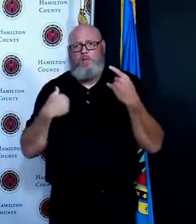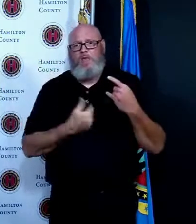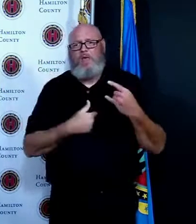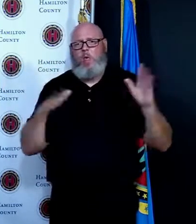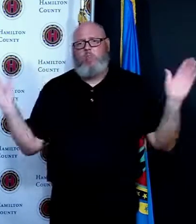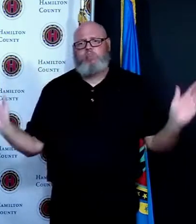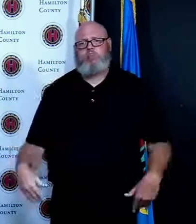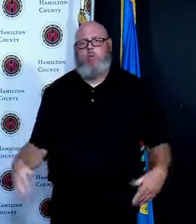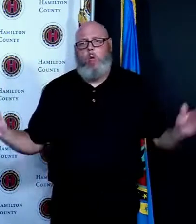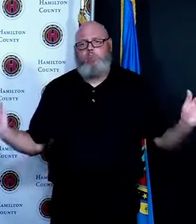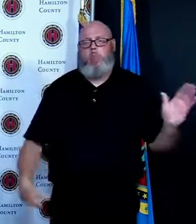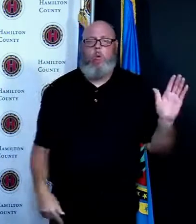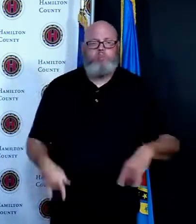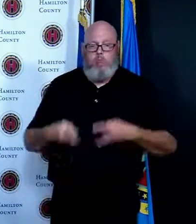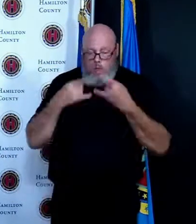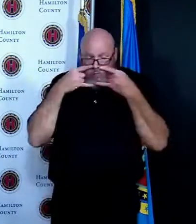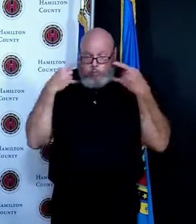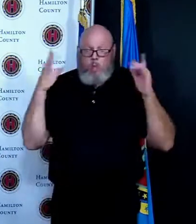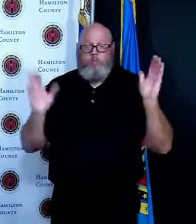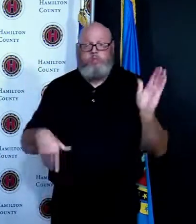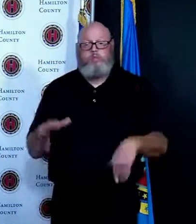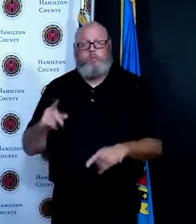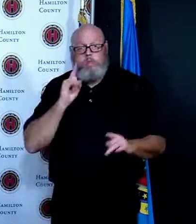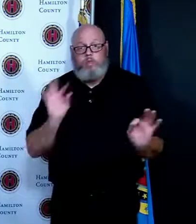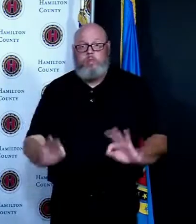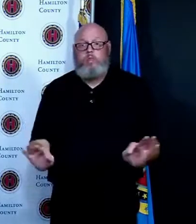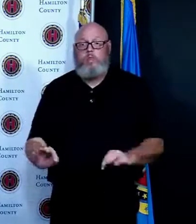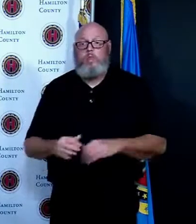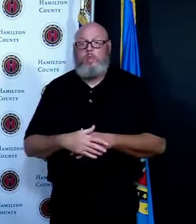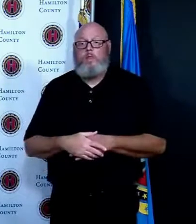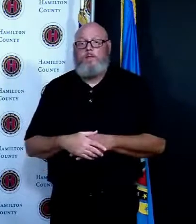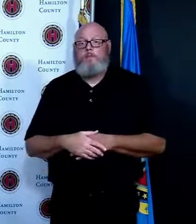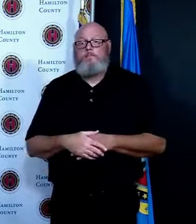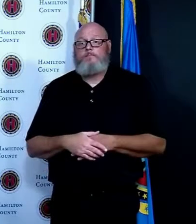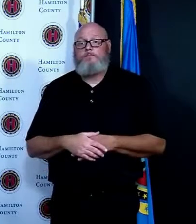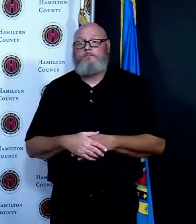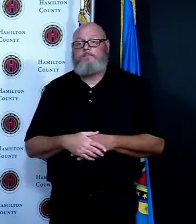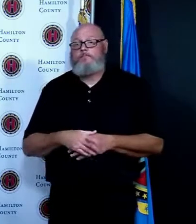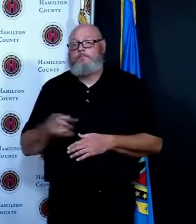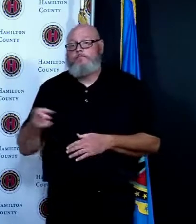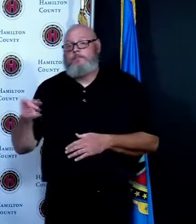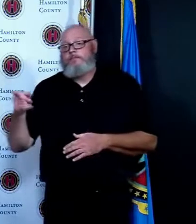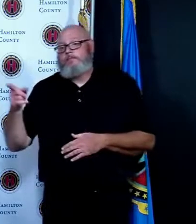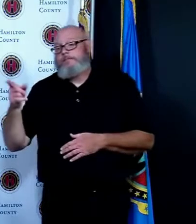about how people are congregating inside now with family and friends and whatnot I mean is